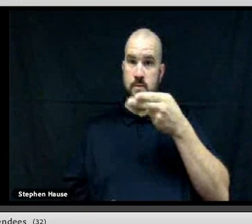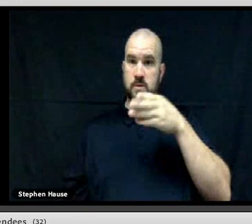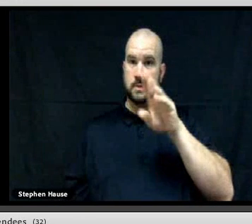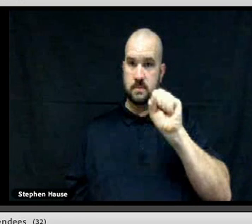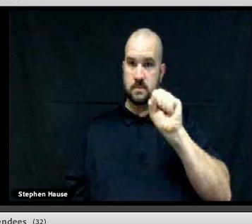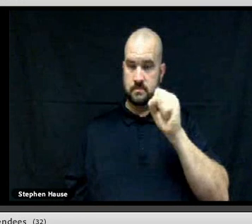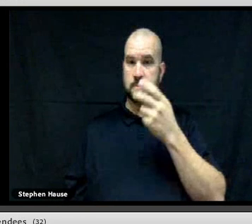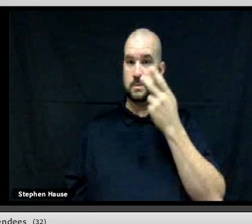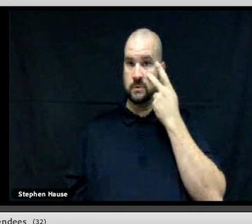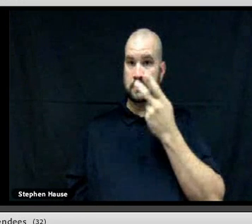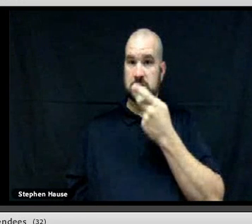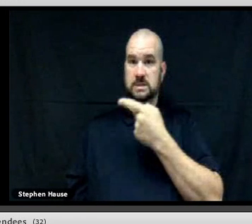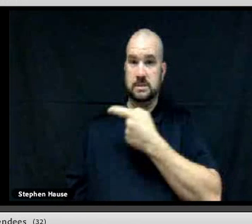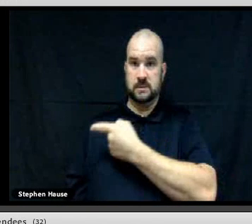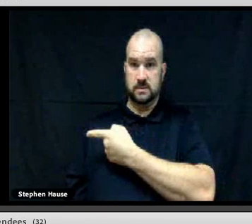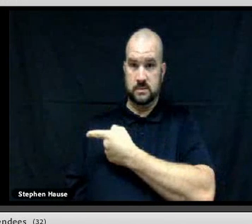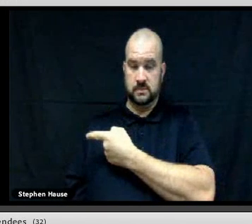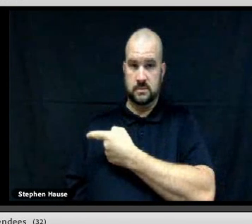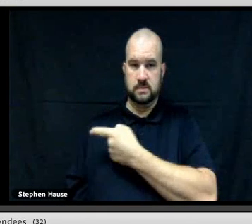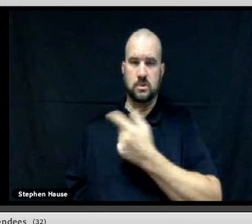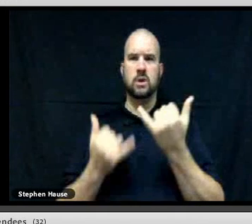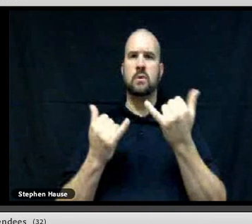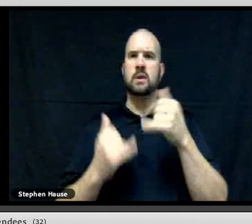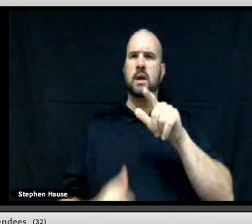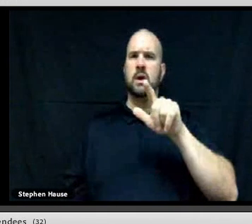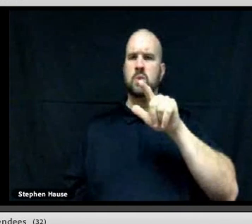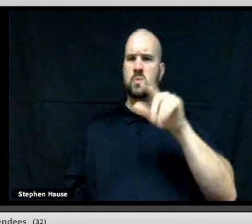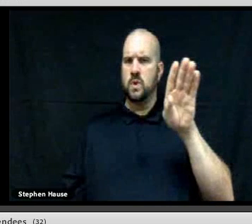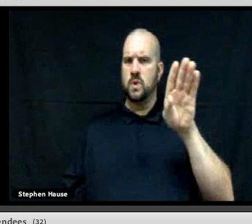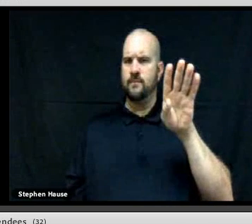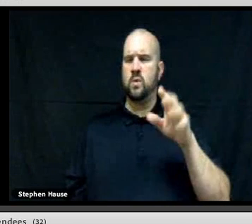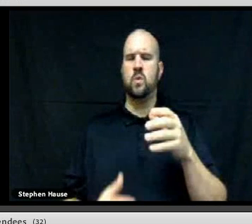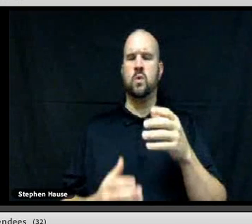There are currently 24 service hubs and 7 in progress,